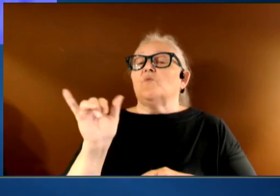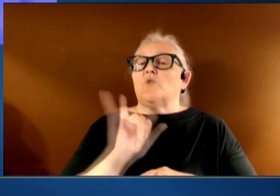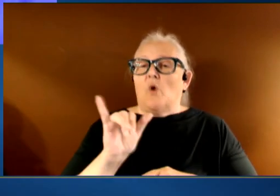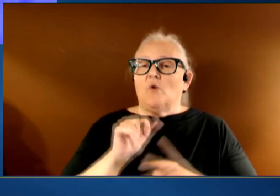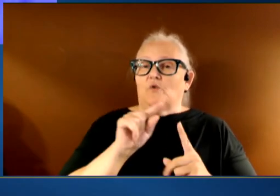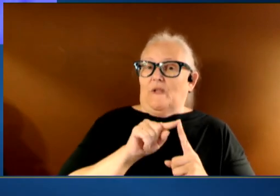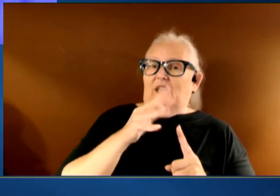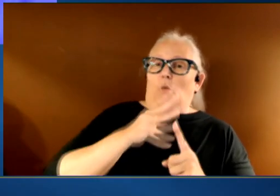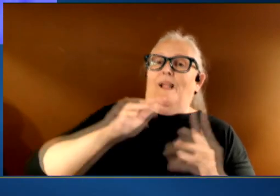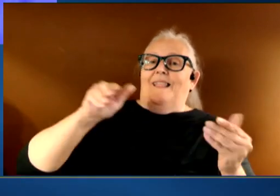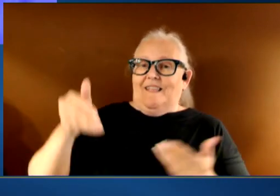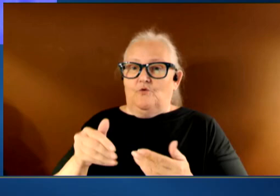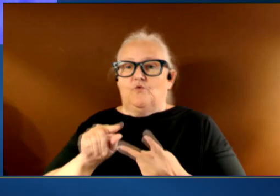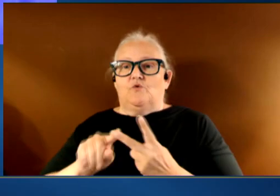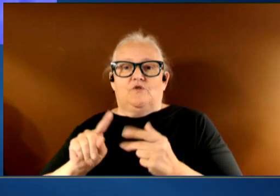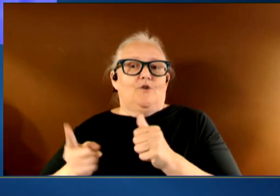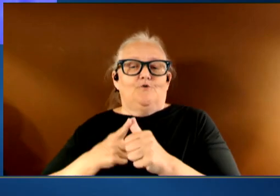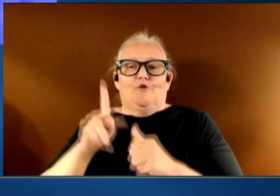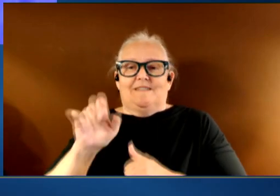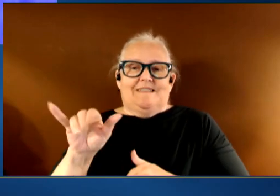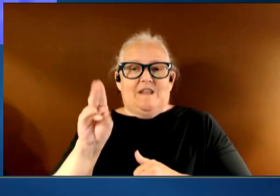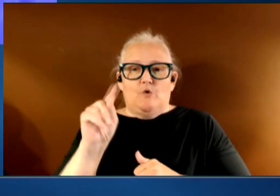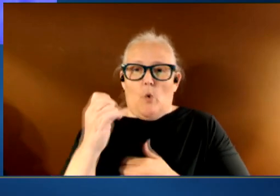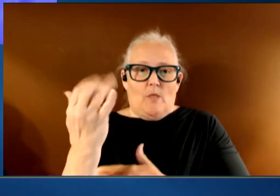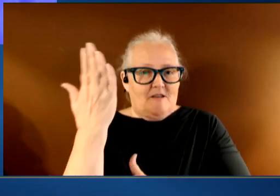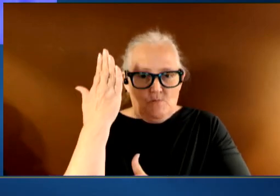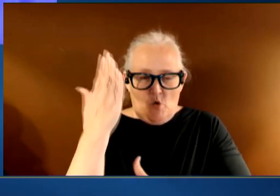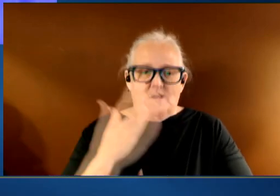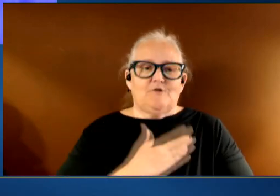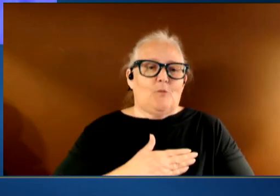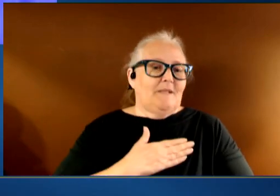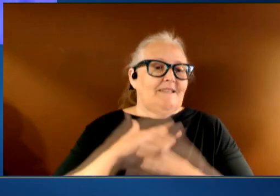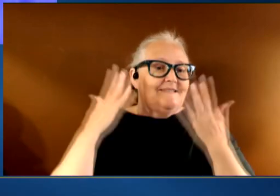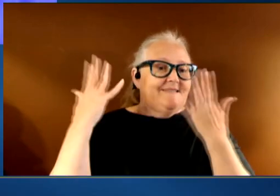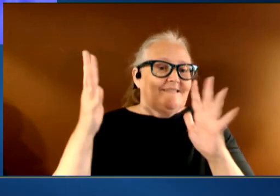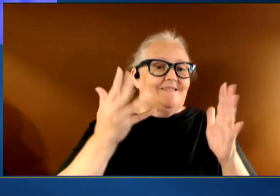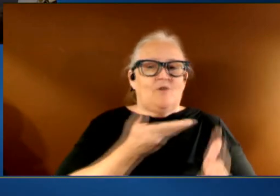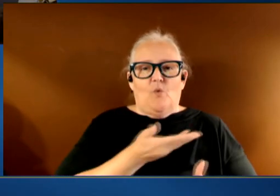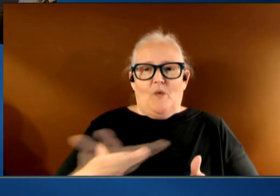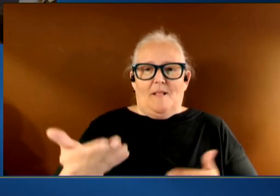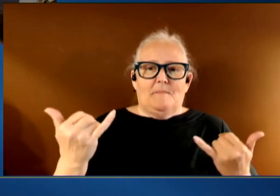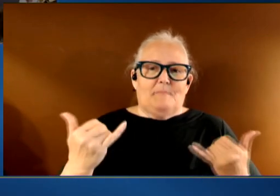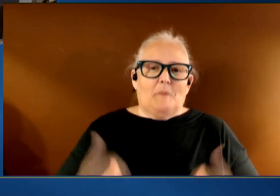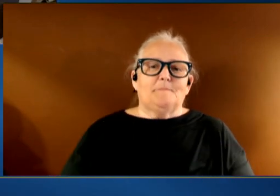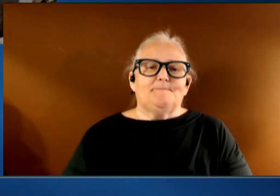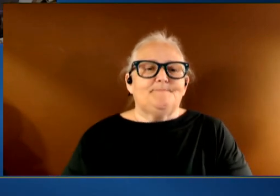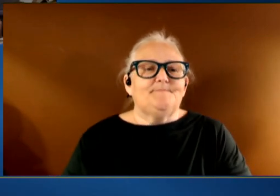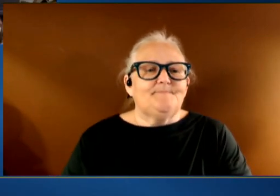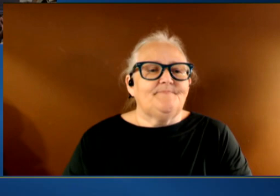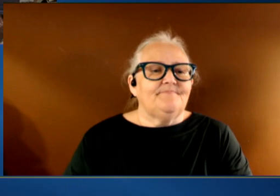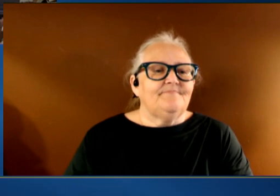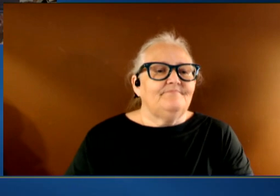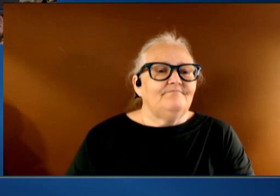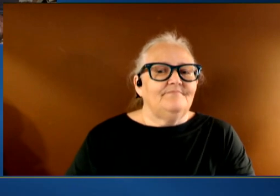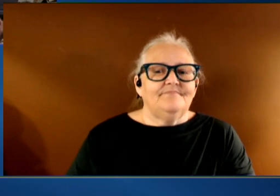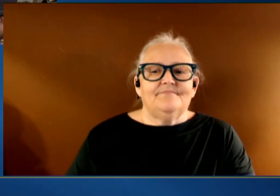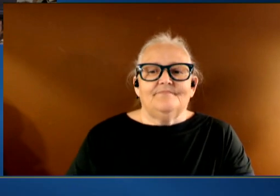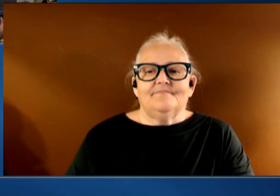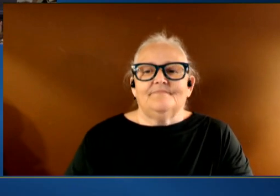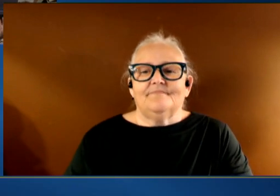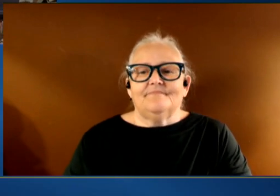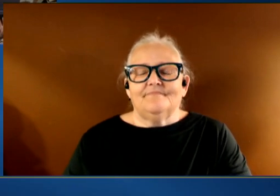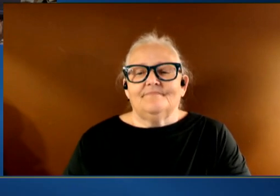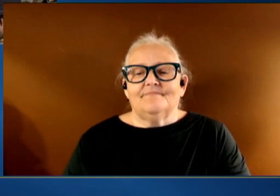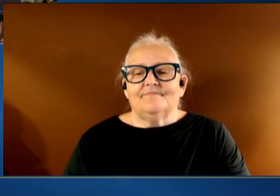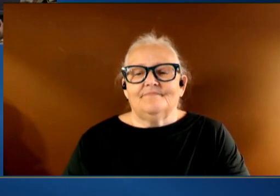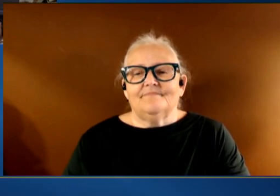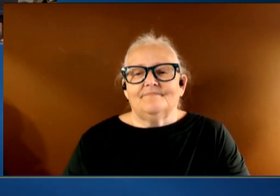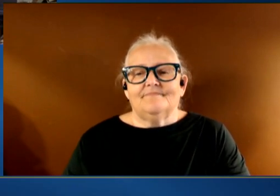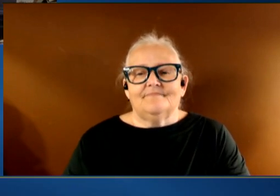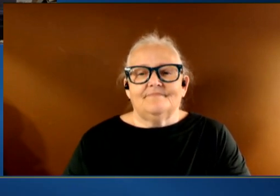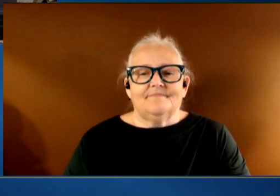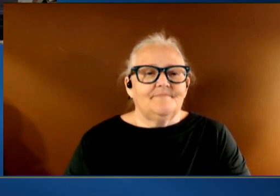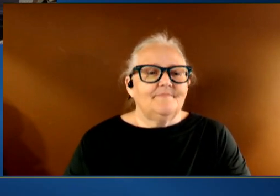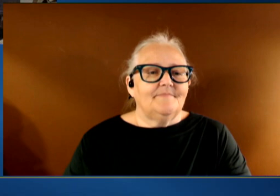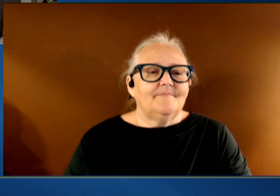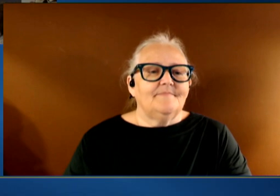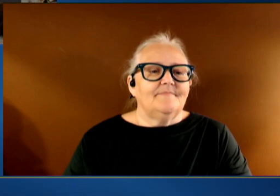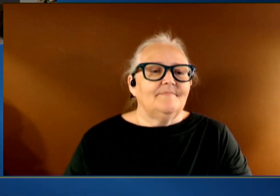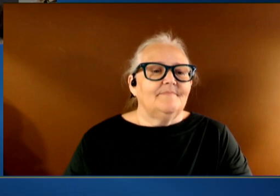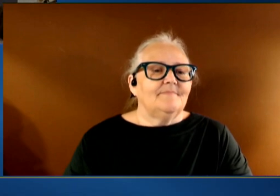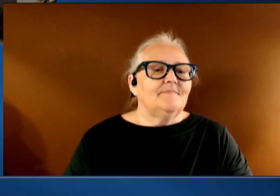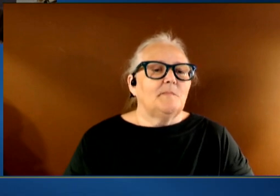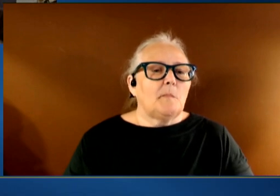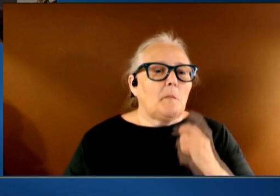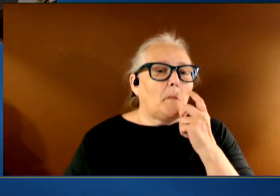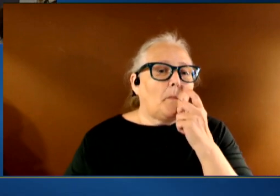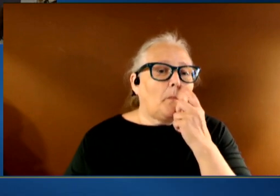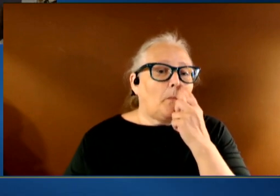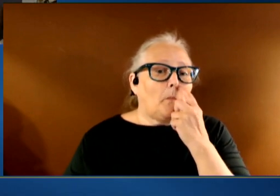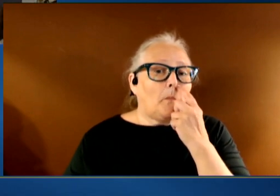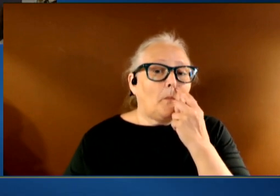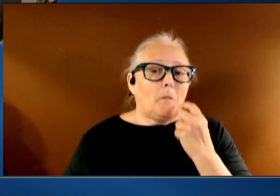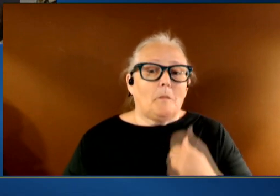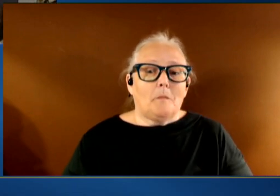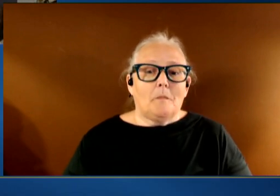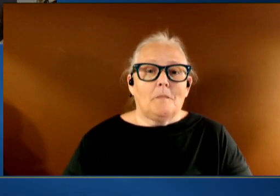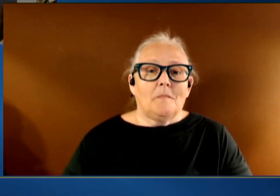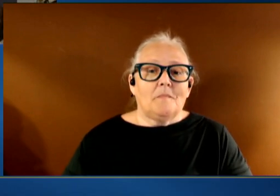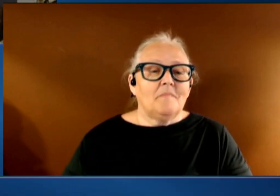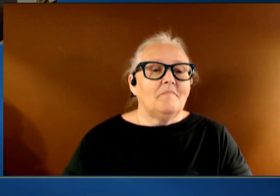opening keynote of the morning, so please join me in welcoming him to the stage.